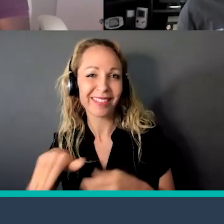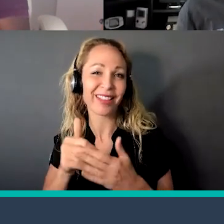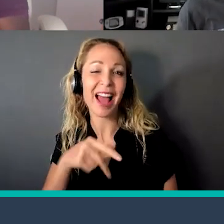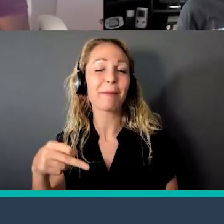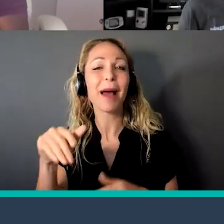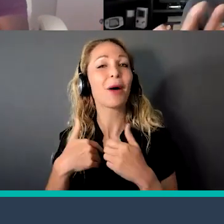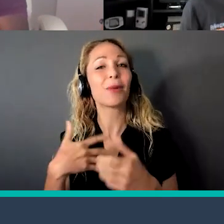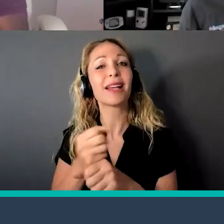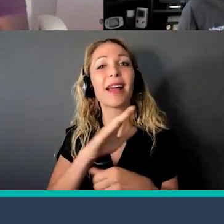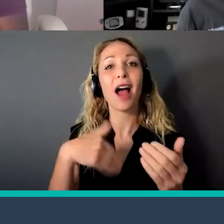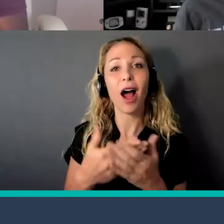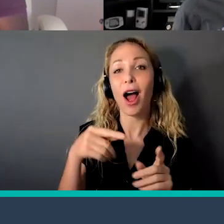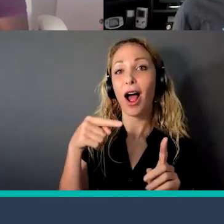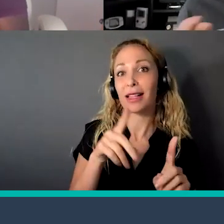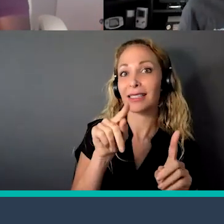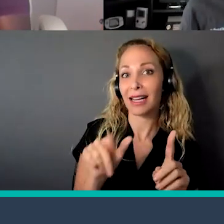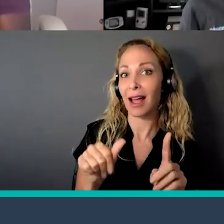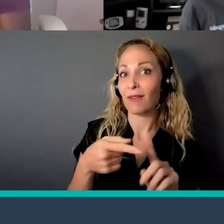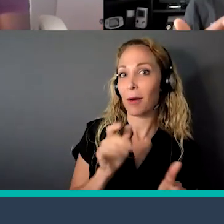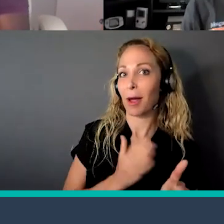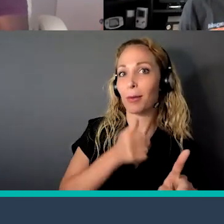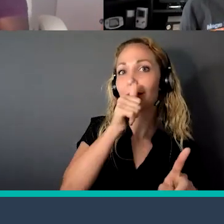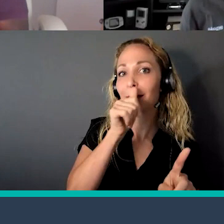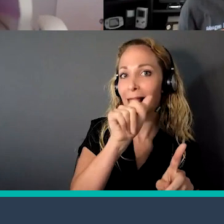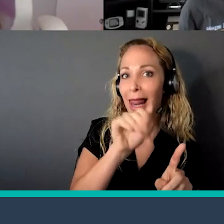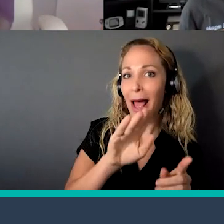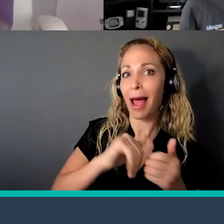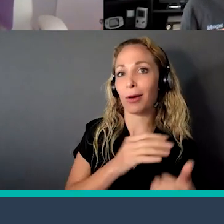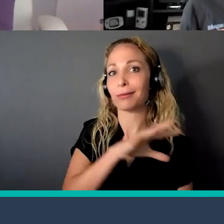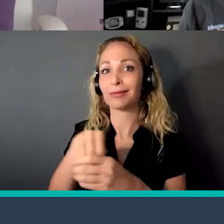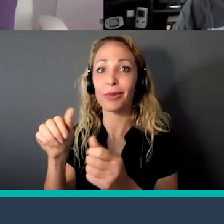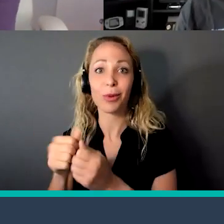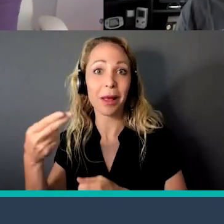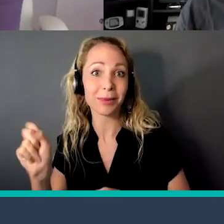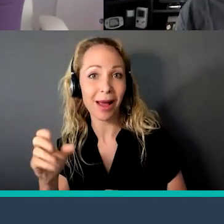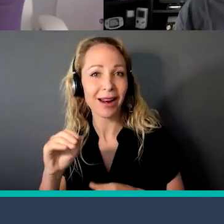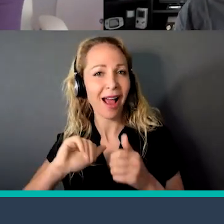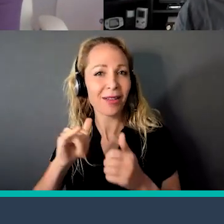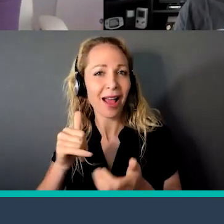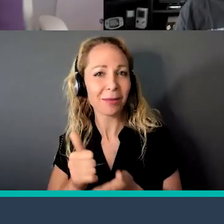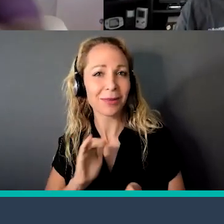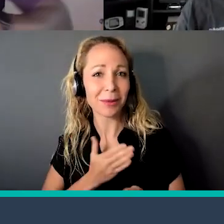AND THE USE CASES OF HOW IT HELPS OUR BUSINESS EVERY SINGLE DAY. WHY DID WE BUILD THIS THING?